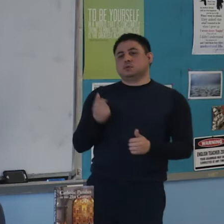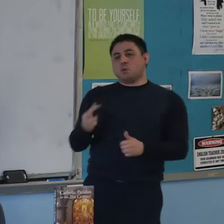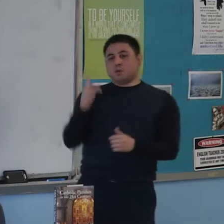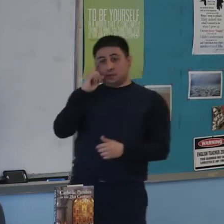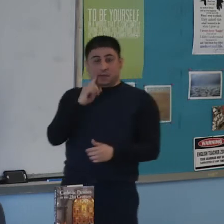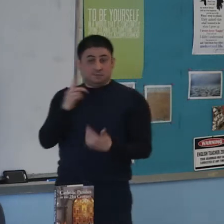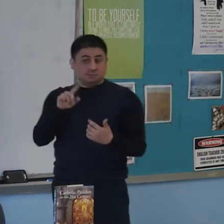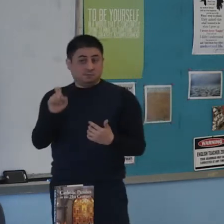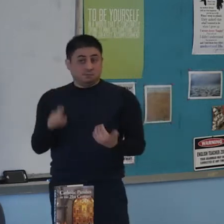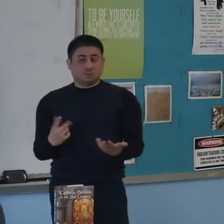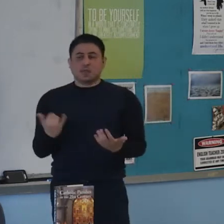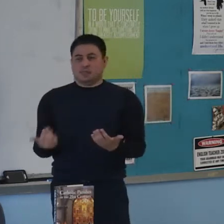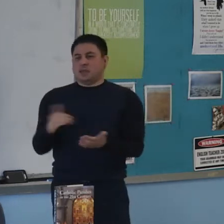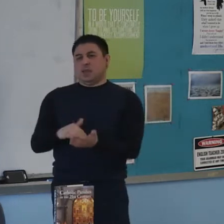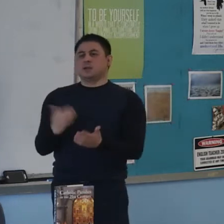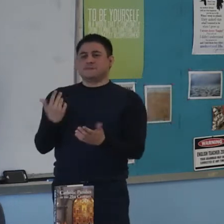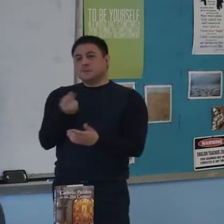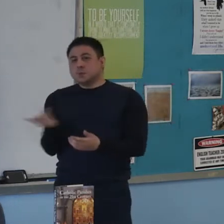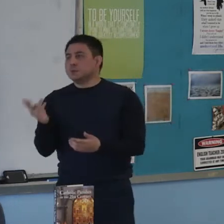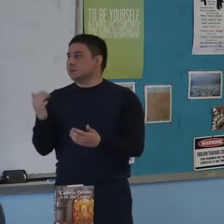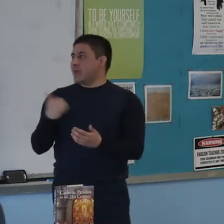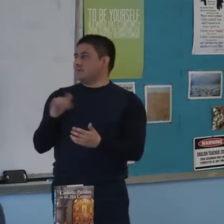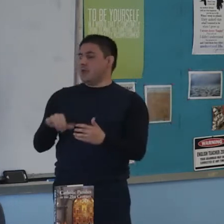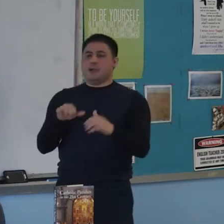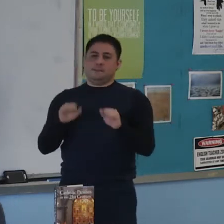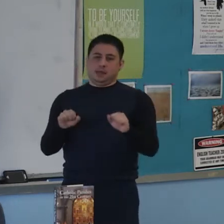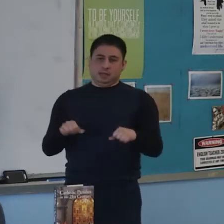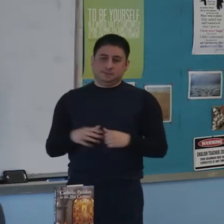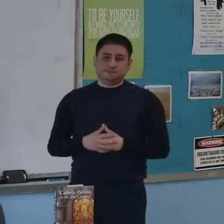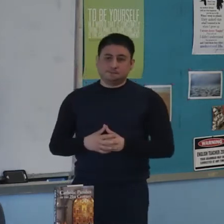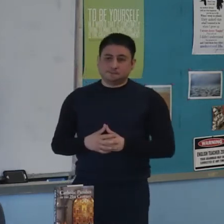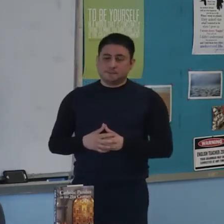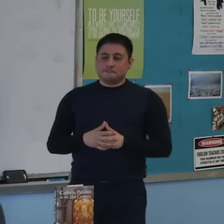and again there's very few who have that availability.